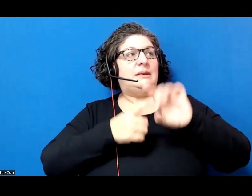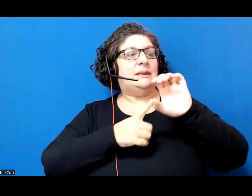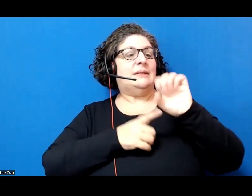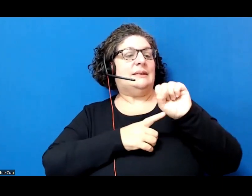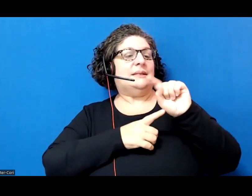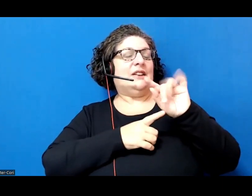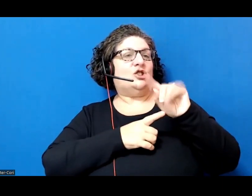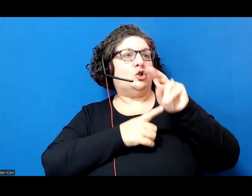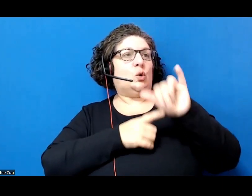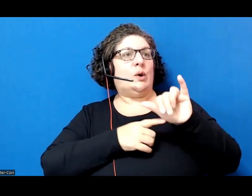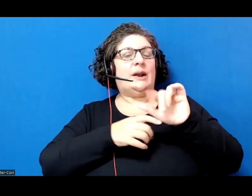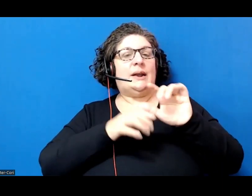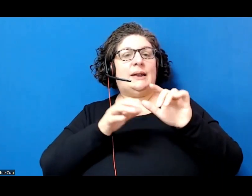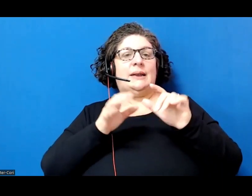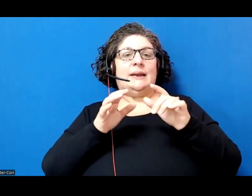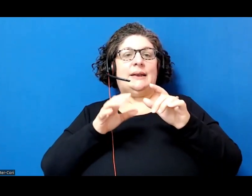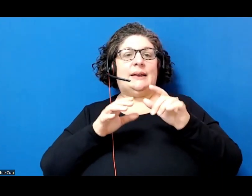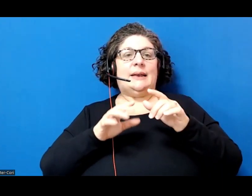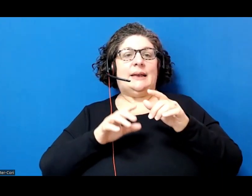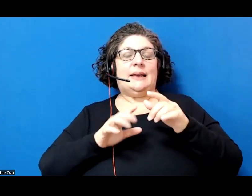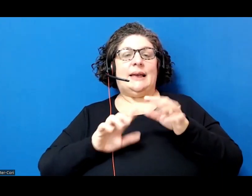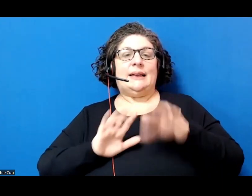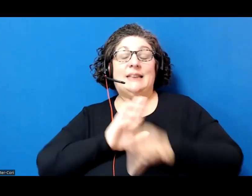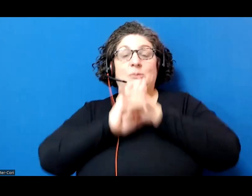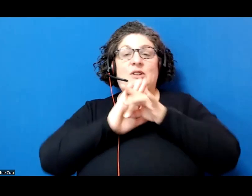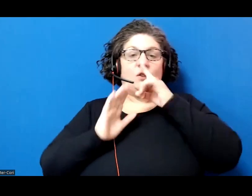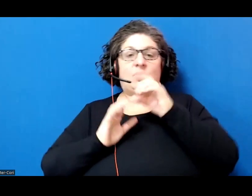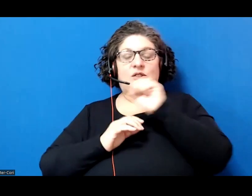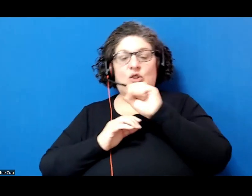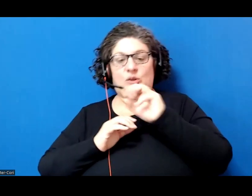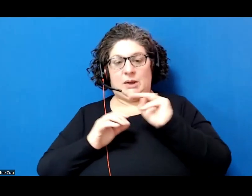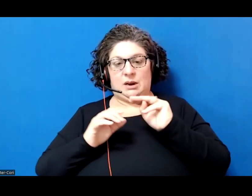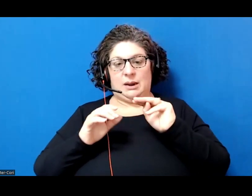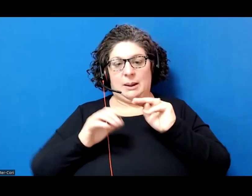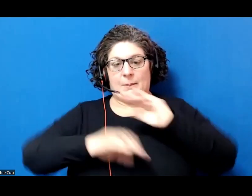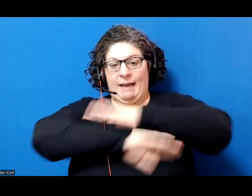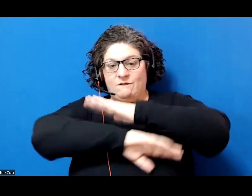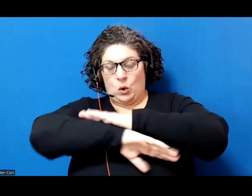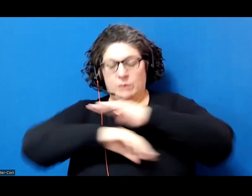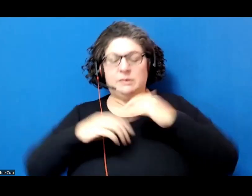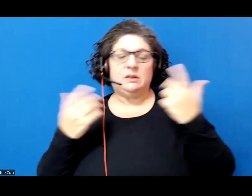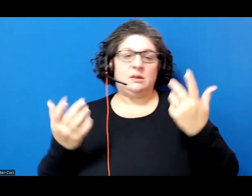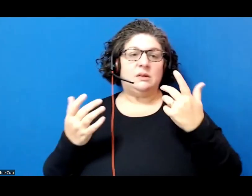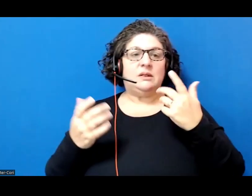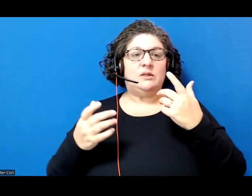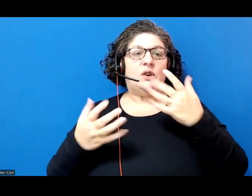for social media platforms in free speech cases. And so we're going to hear from them soon.